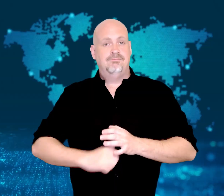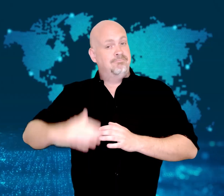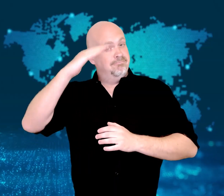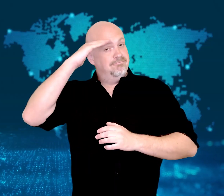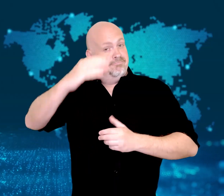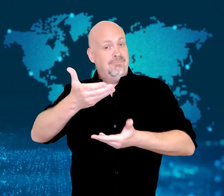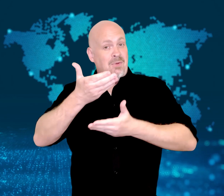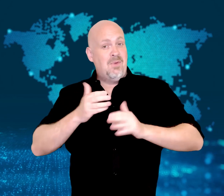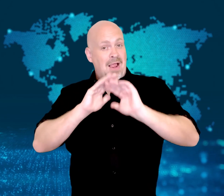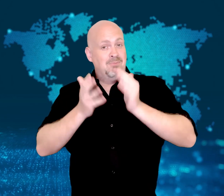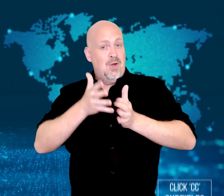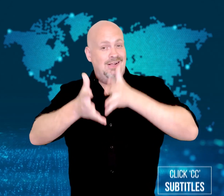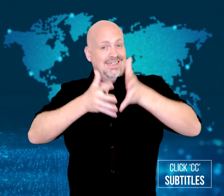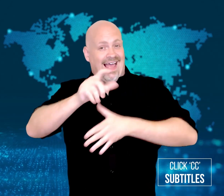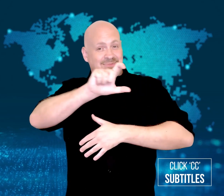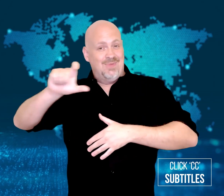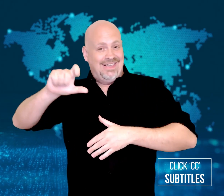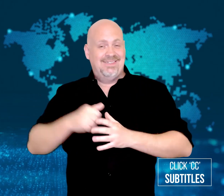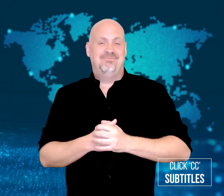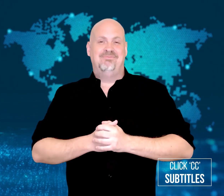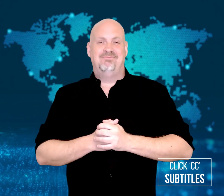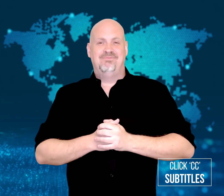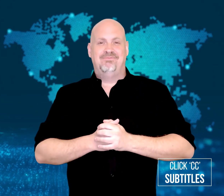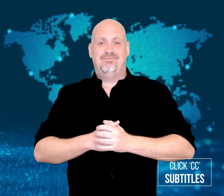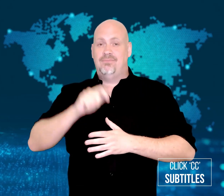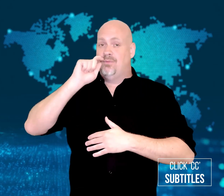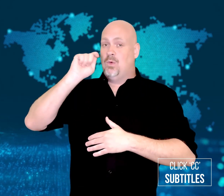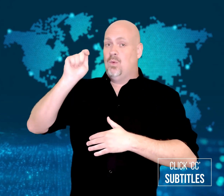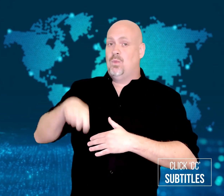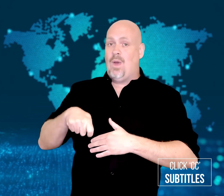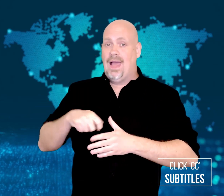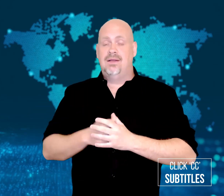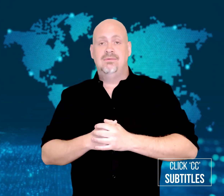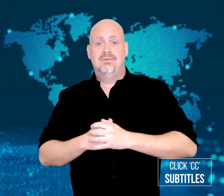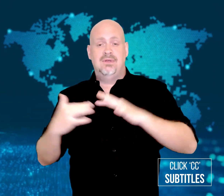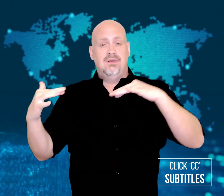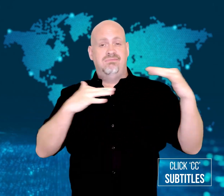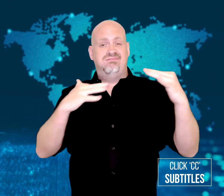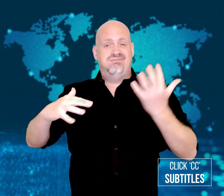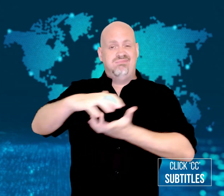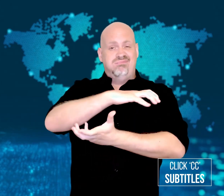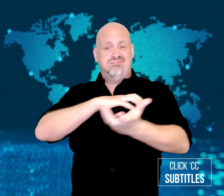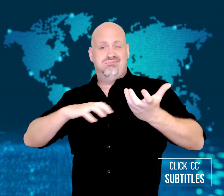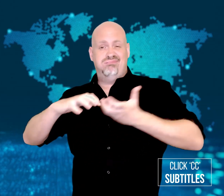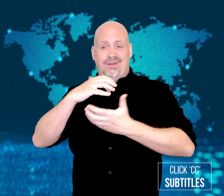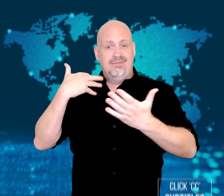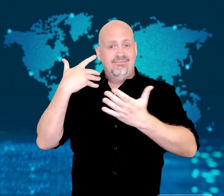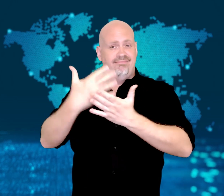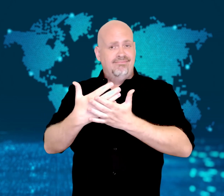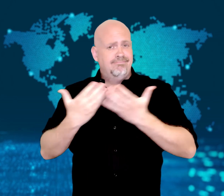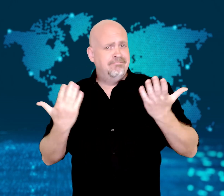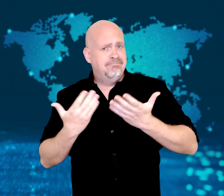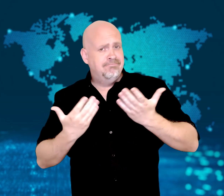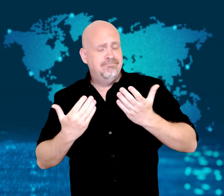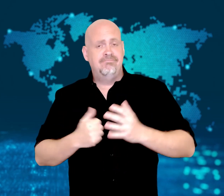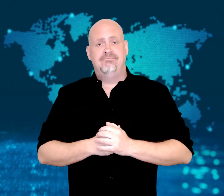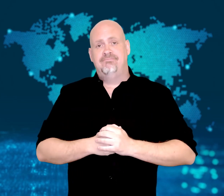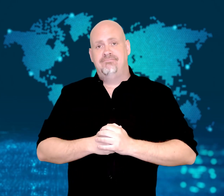Welcome to WorldSign Week! Crisis update.